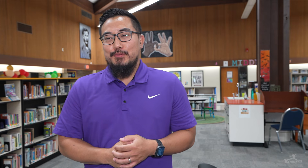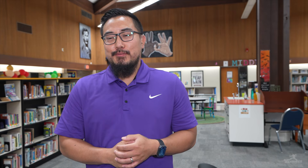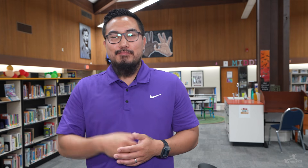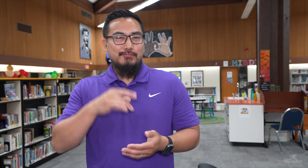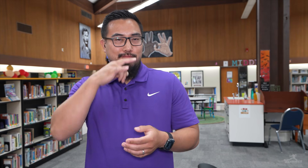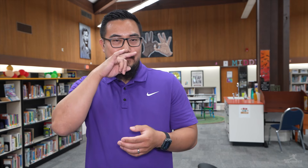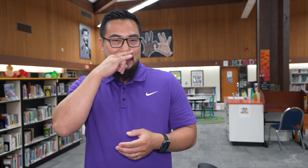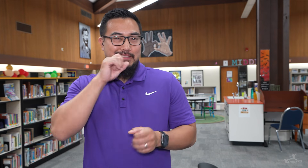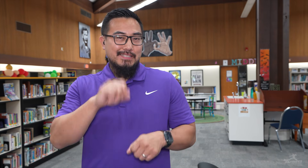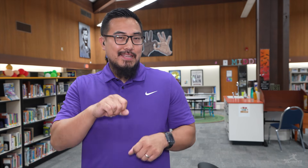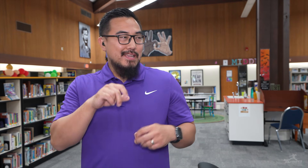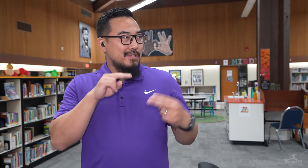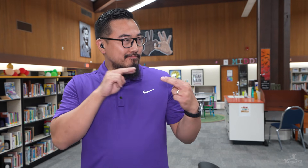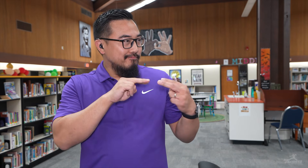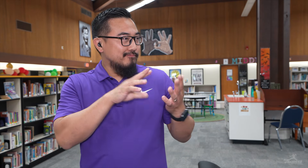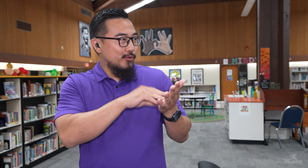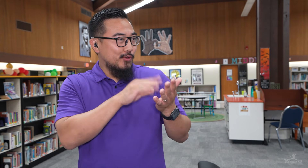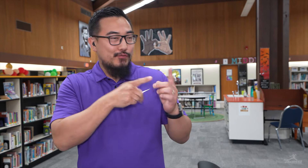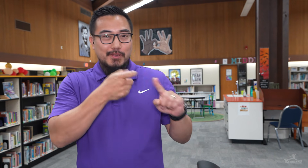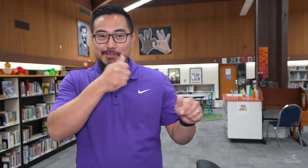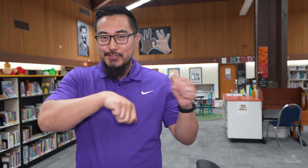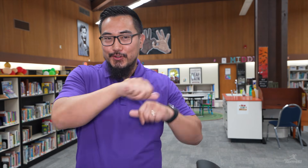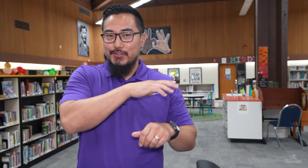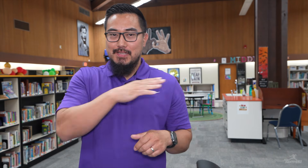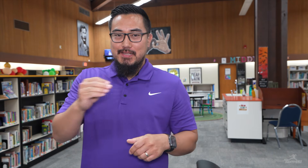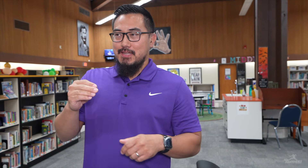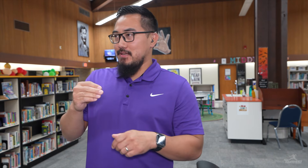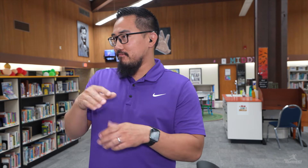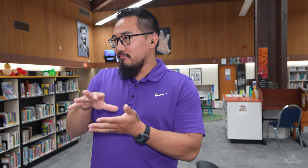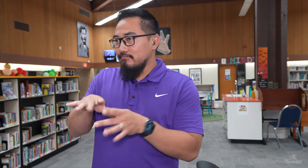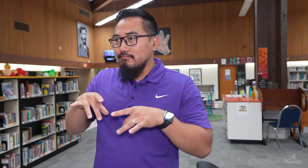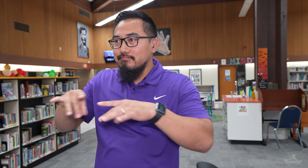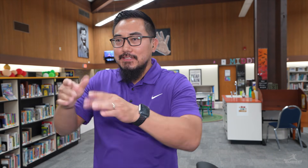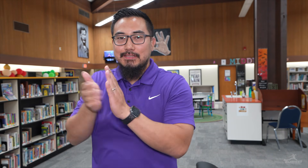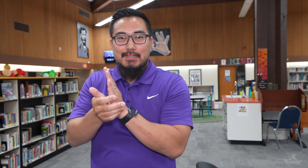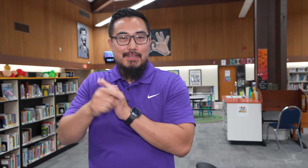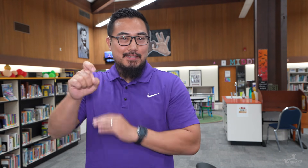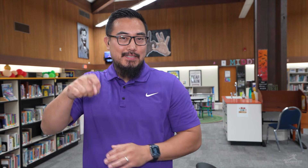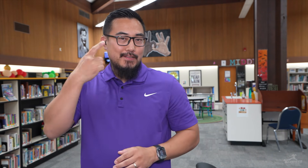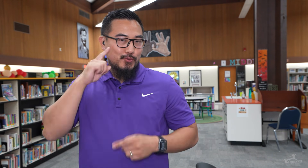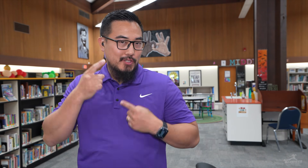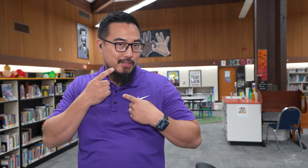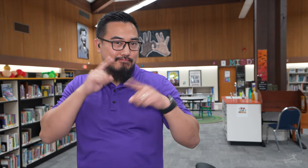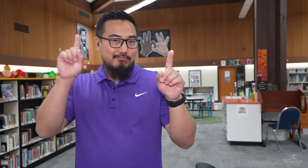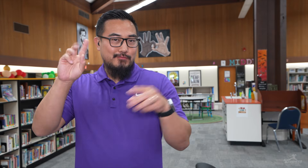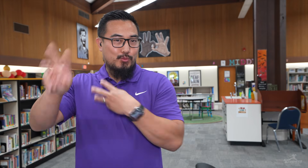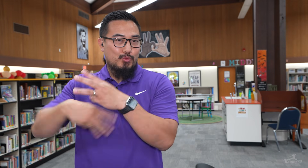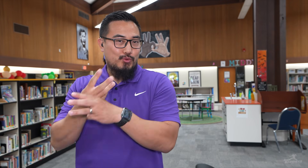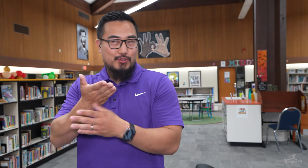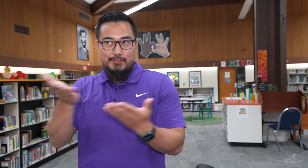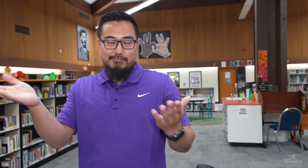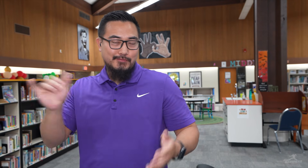Students learn from each other while building the skills they need to succeed in the world.